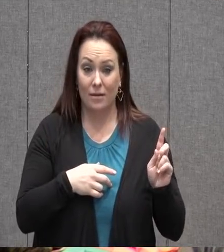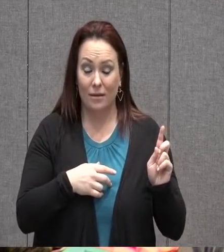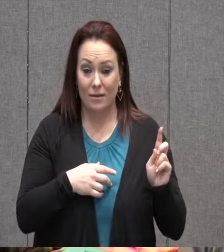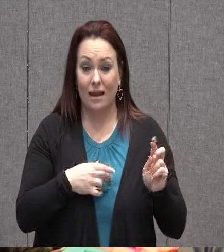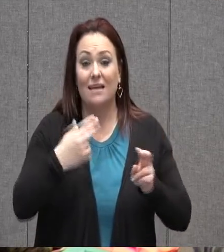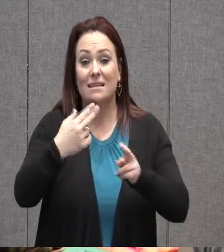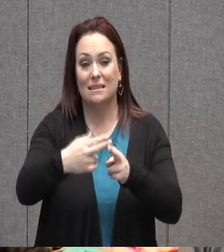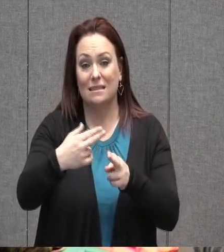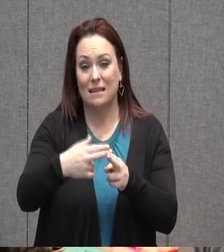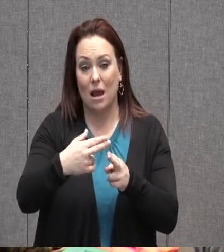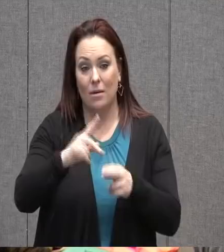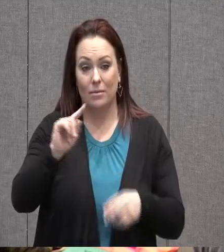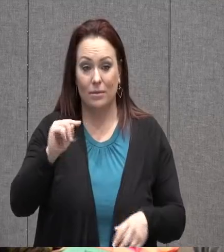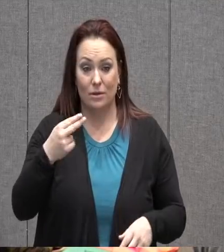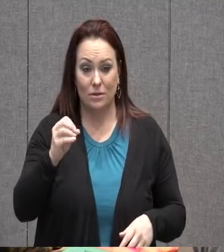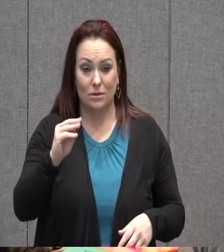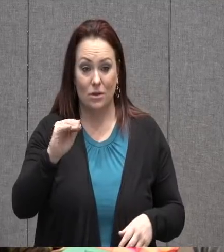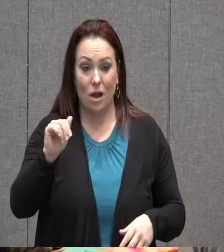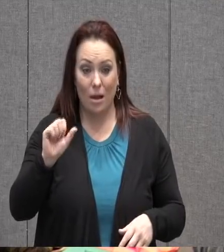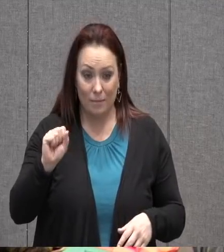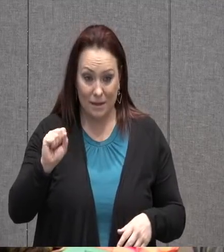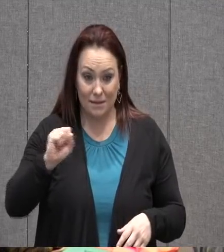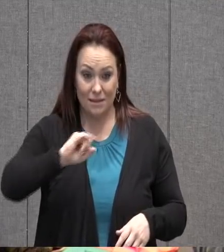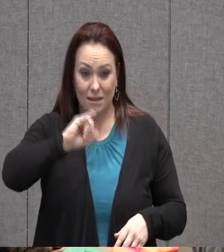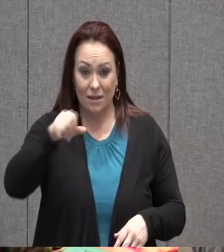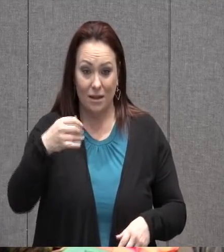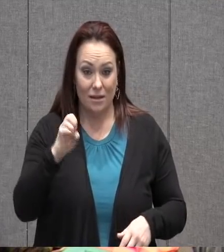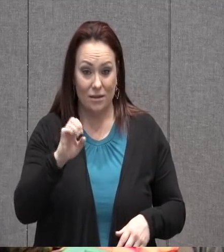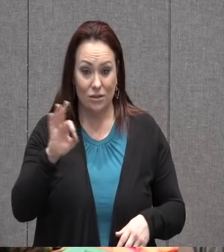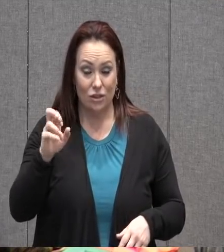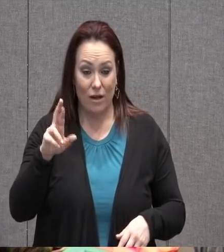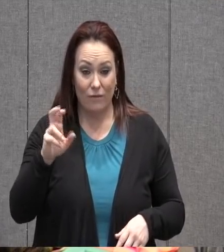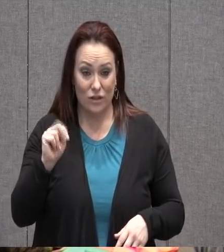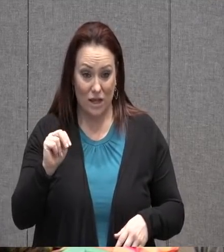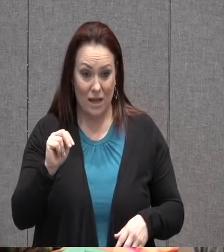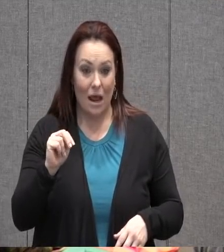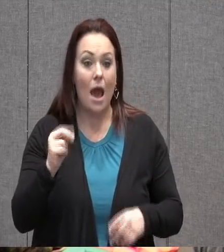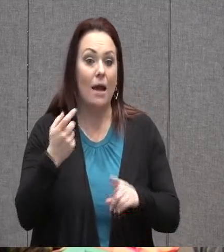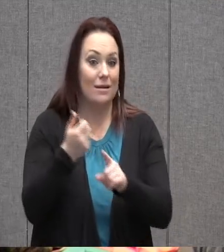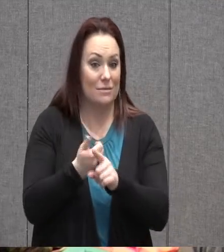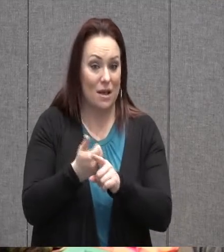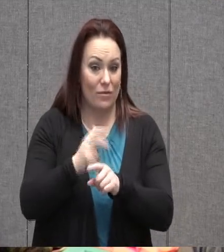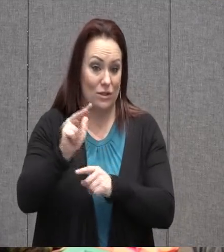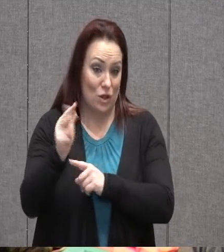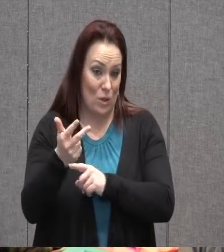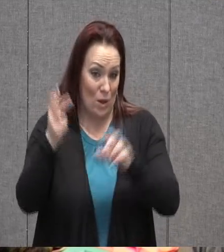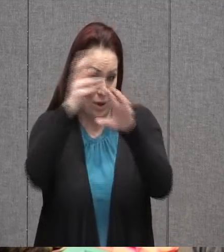His name is Thomas Jefferson and he was the third president of the United States.